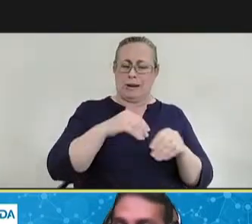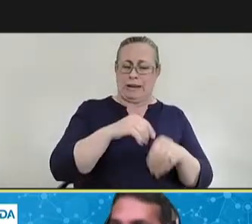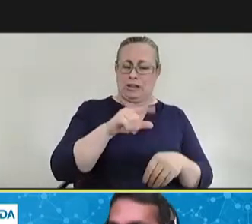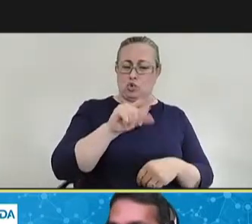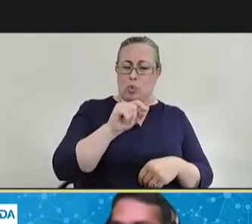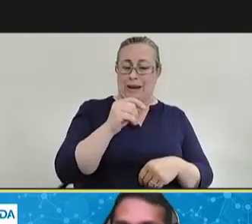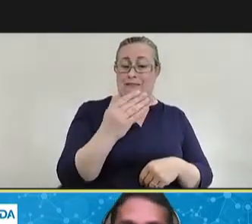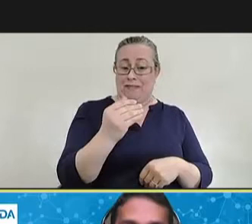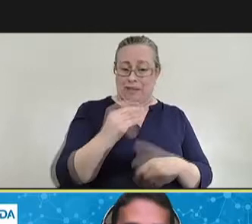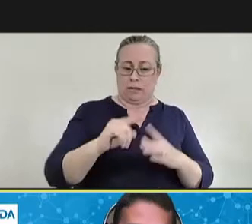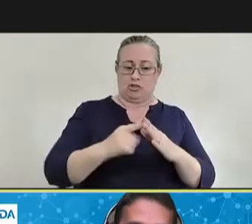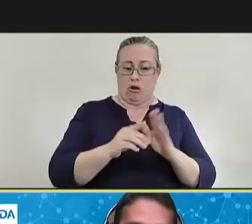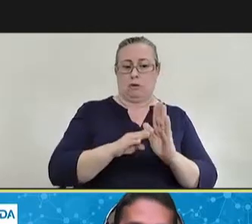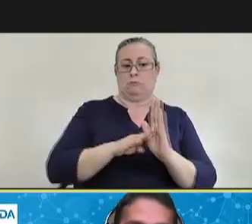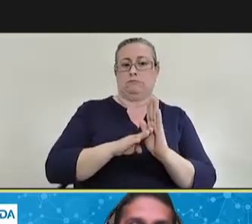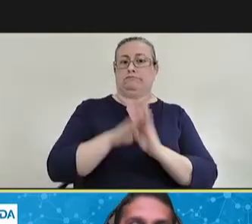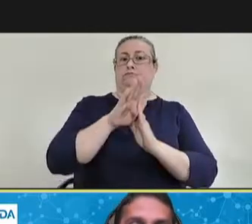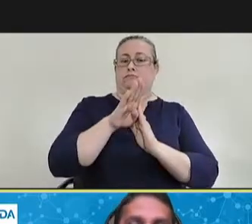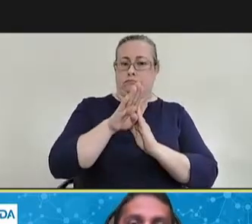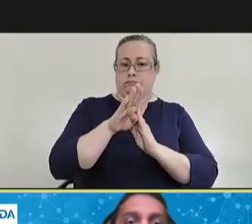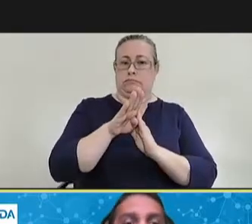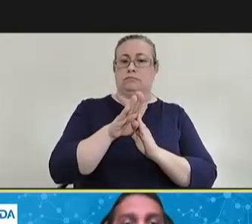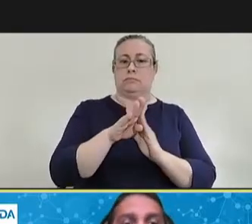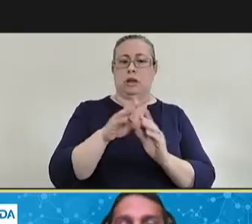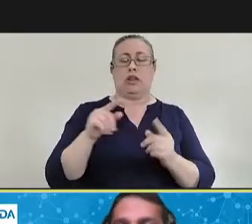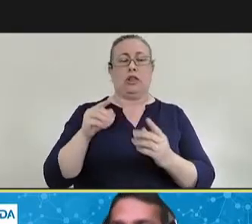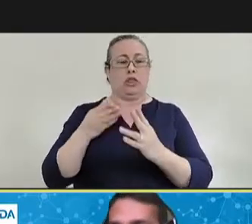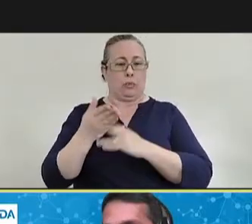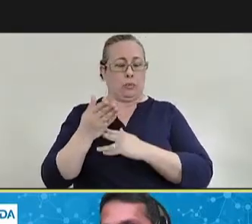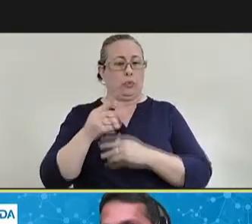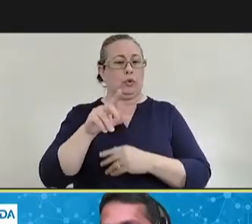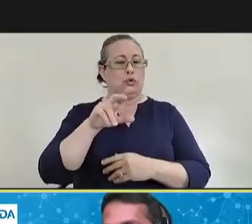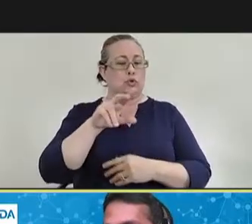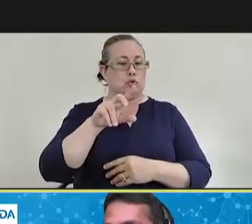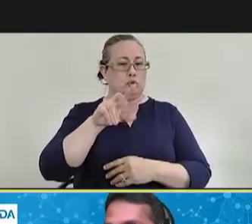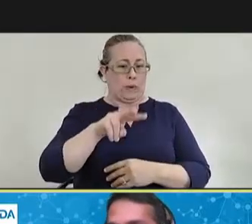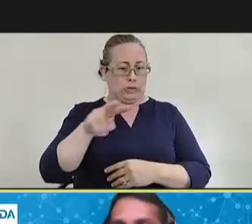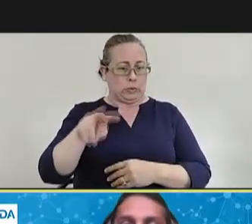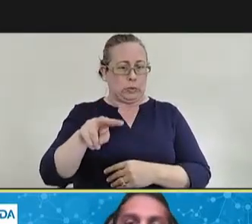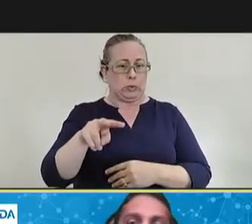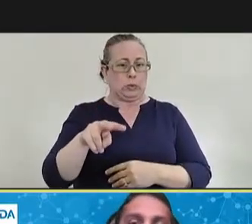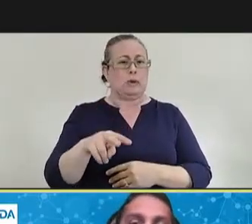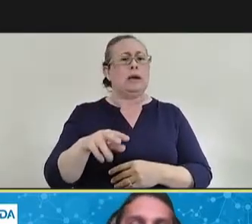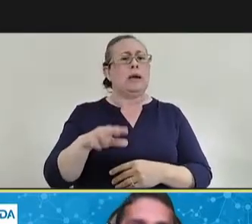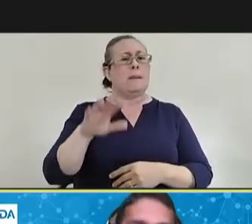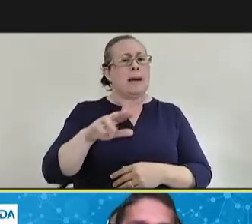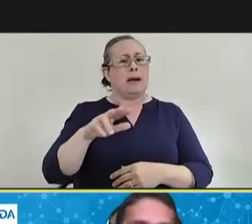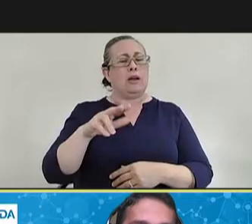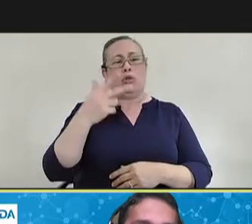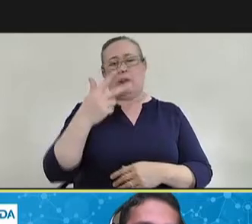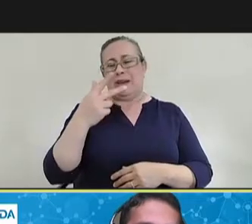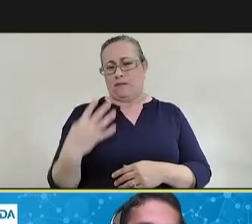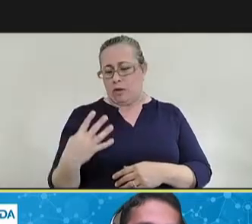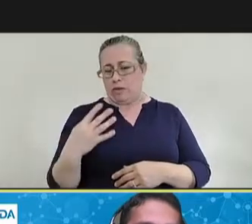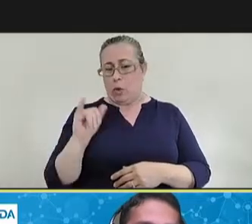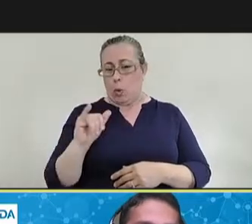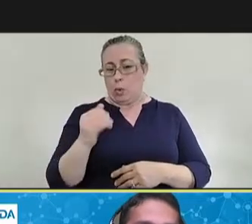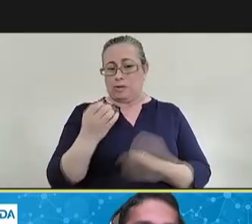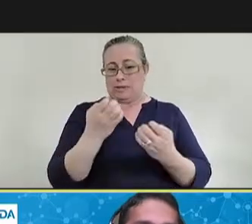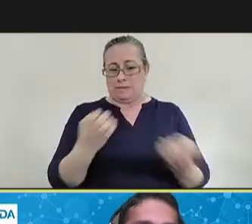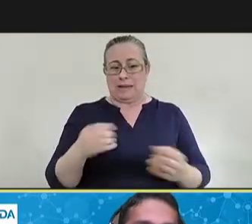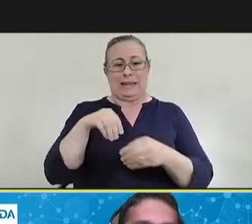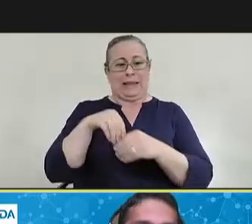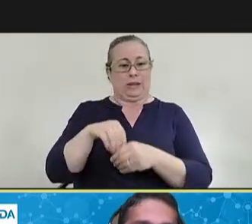through 2022. More than three-fourths of the devices authorized were in radiology.